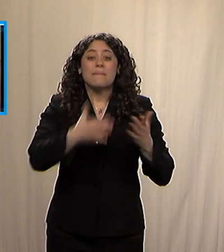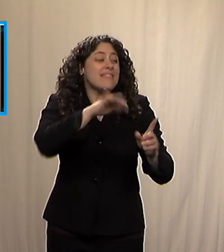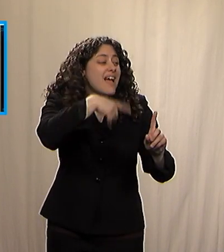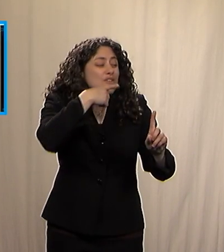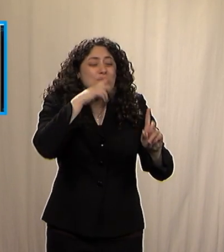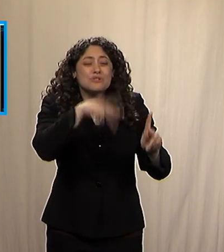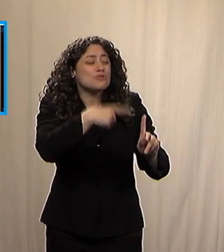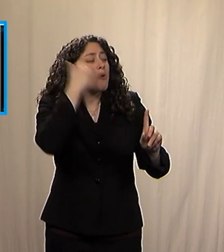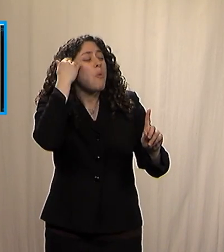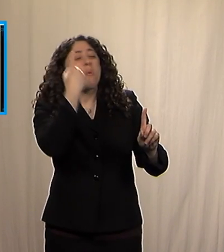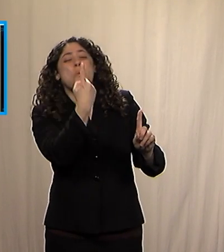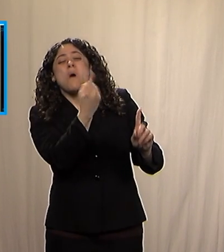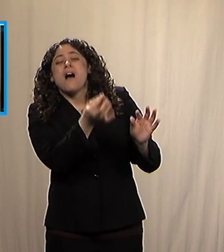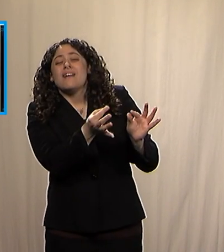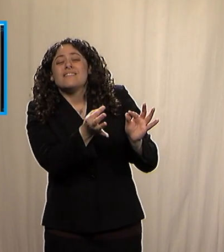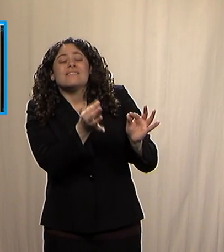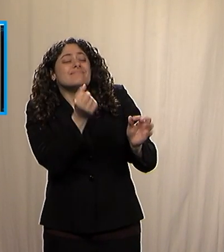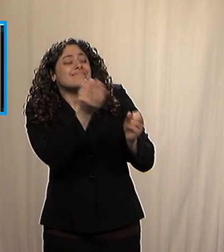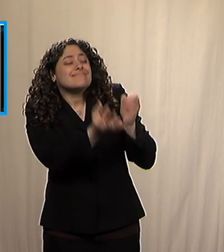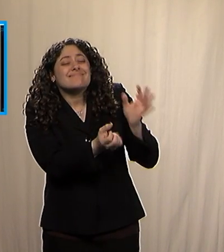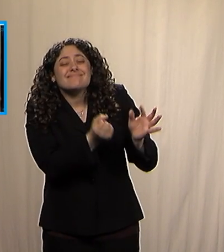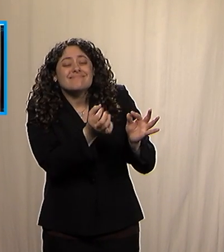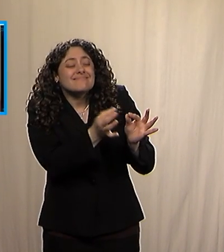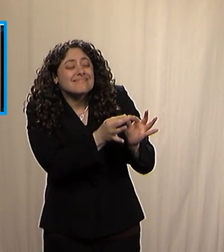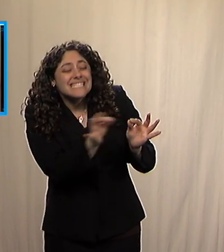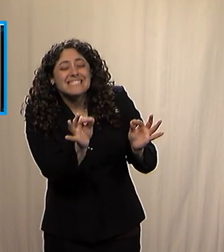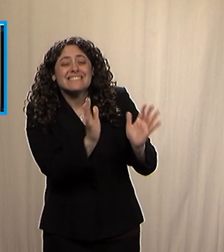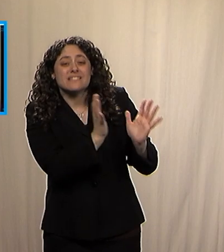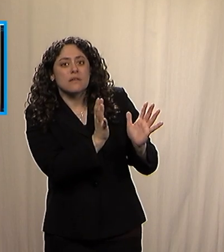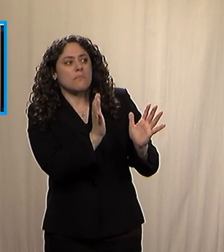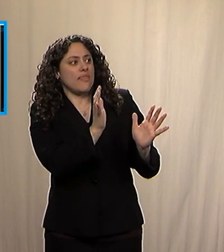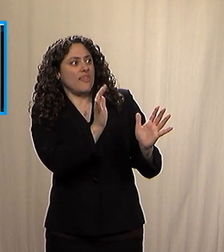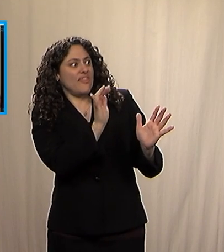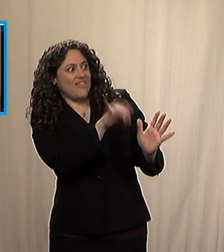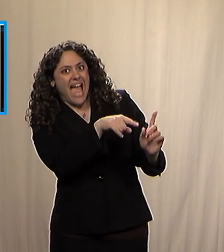But that creates an alignment and accommodation between them that allows them